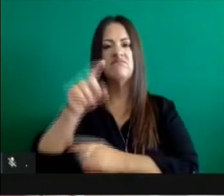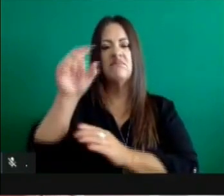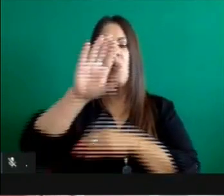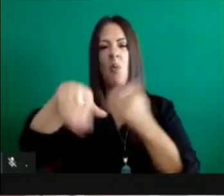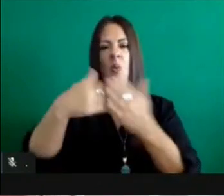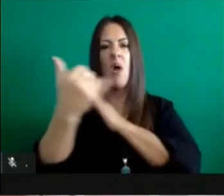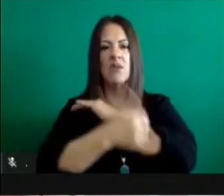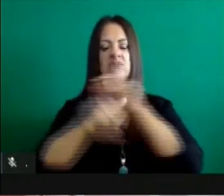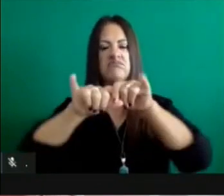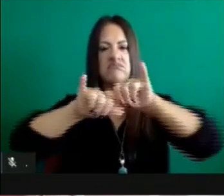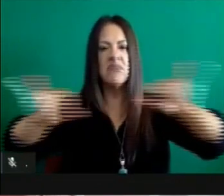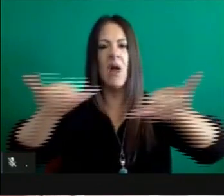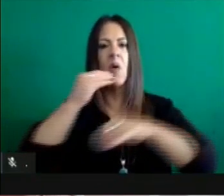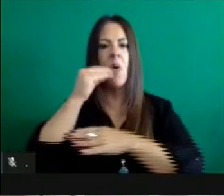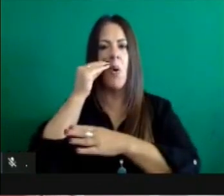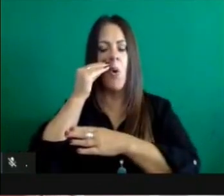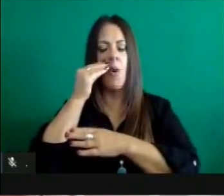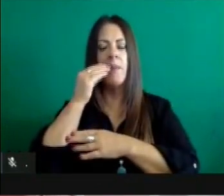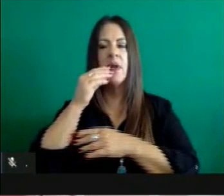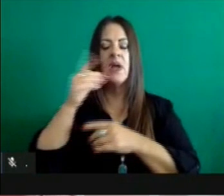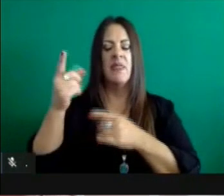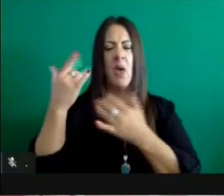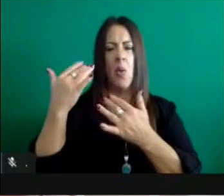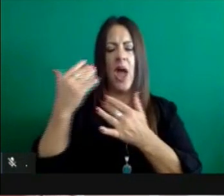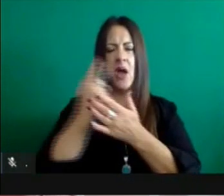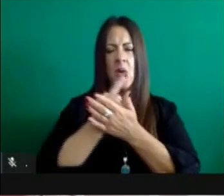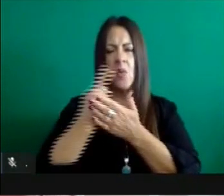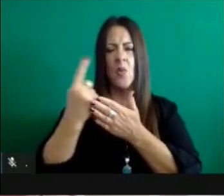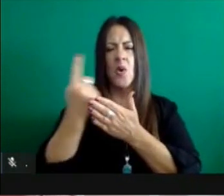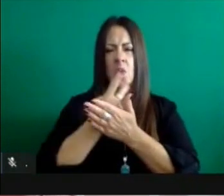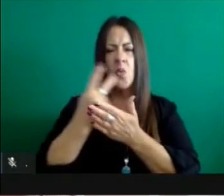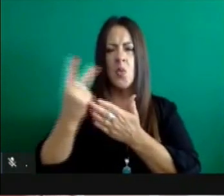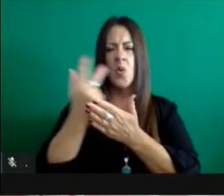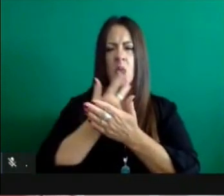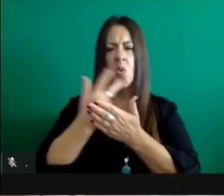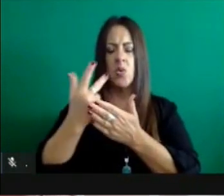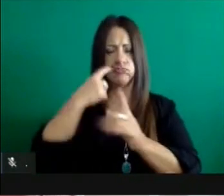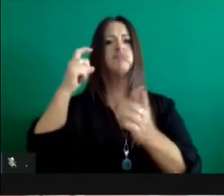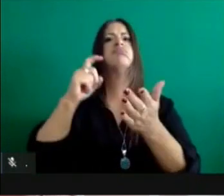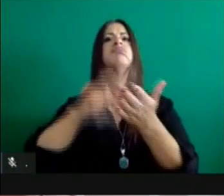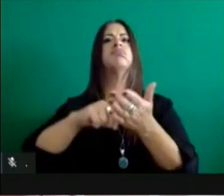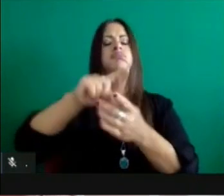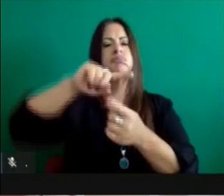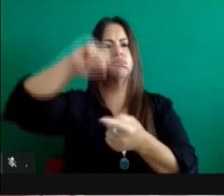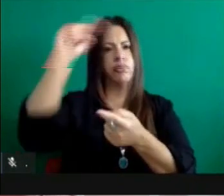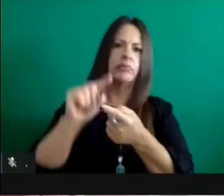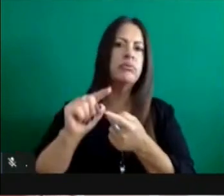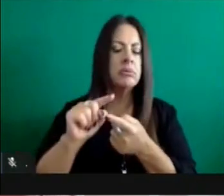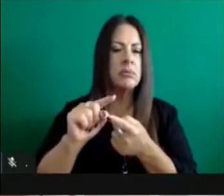REALLY HAS LEARNED FROM OTHER EXPERIENCES ACROSS EUROPE. HIGHLIGHT A FEW, BELGIUM, WHEN THEY IMPOSED A NATIONWIDE